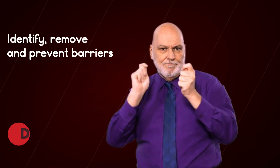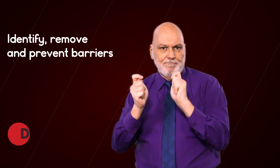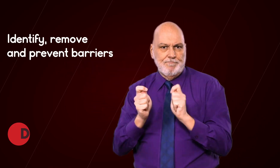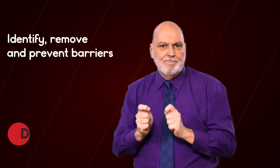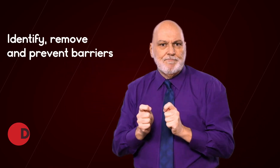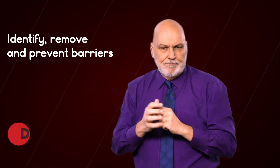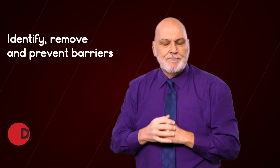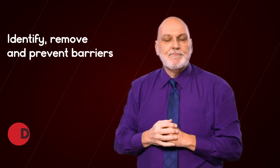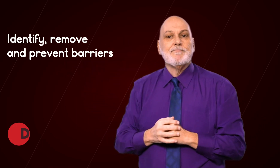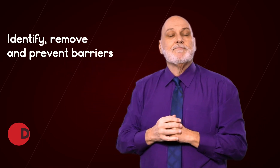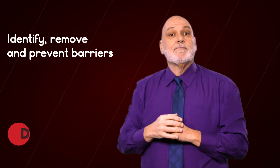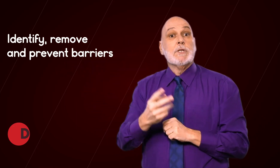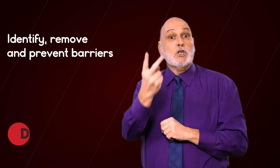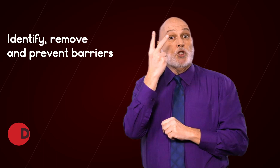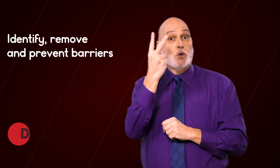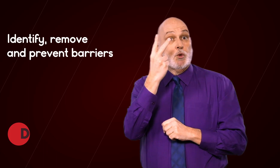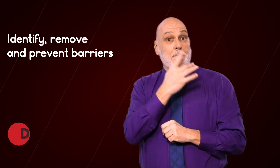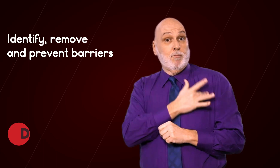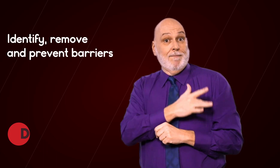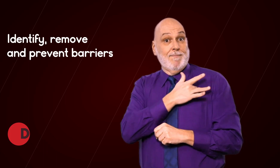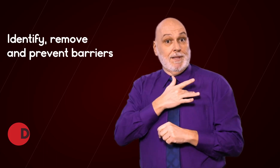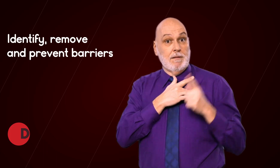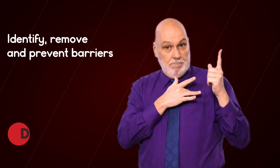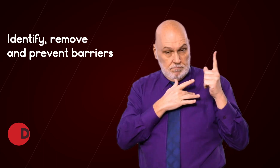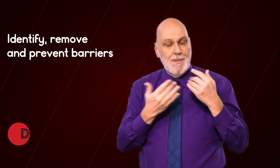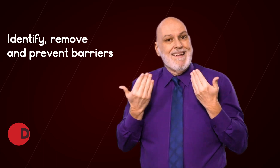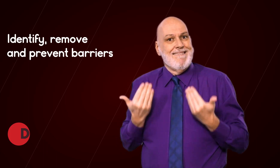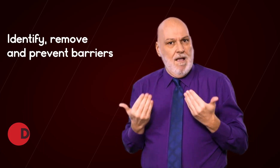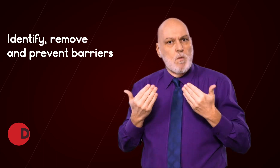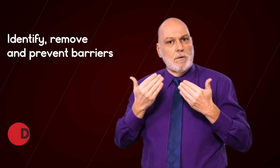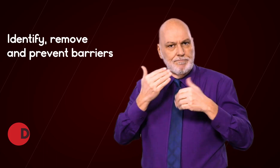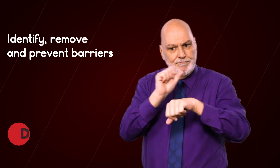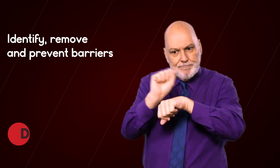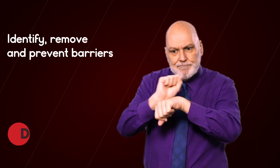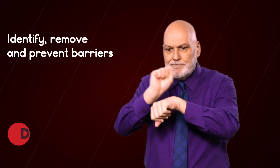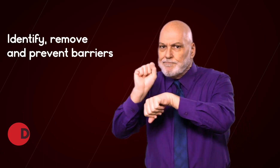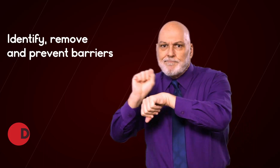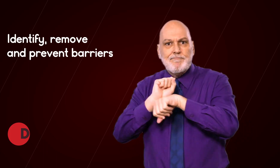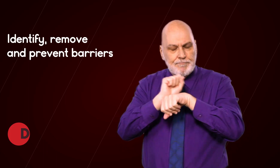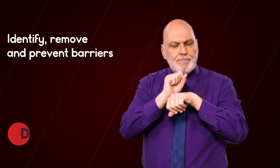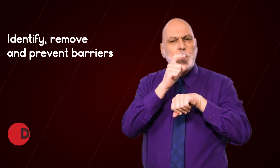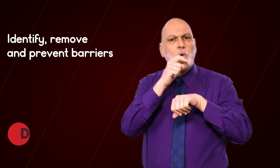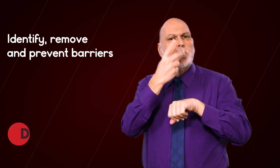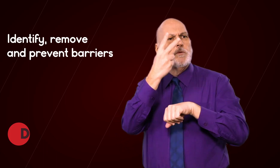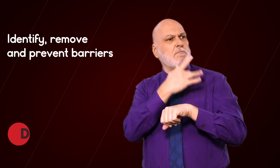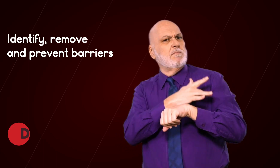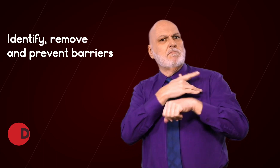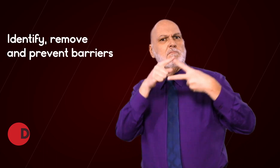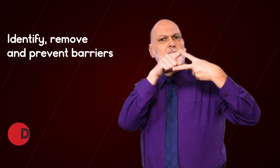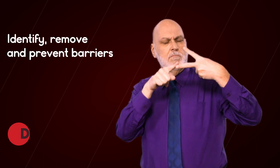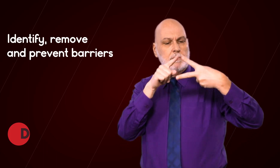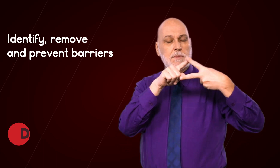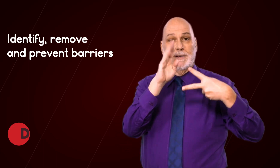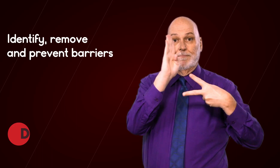Two other provinces, British Columbia,